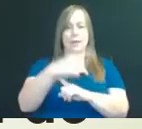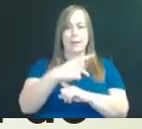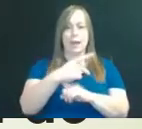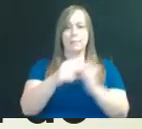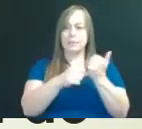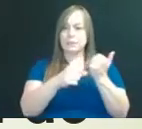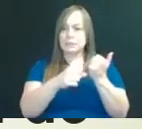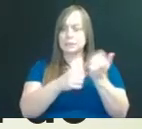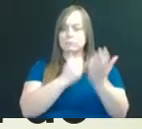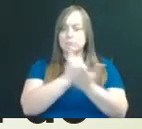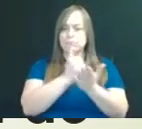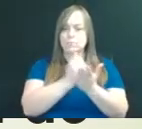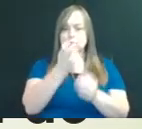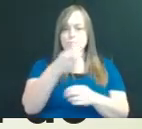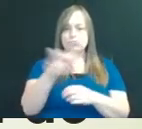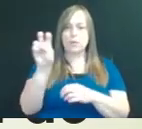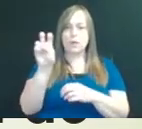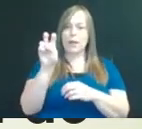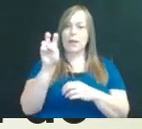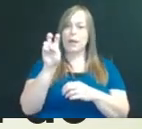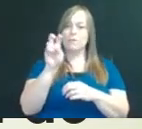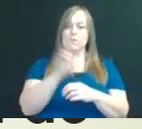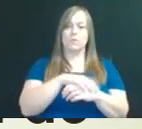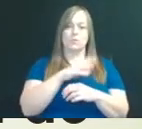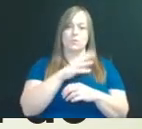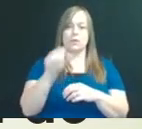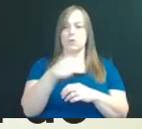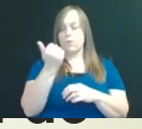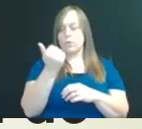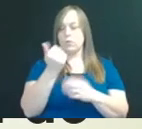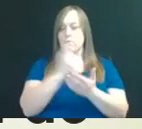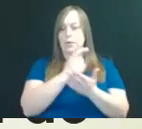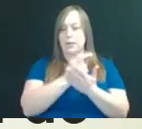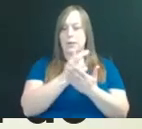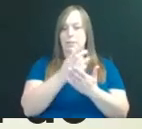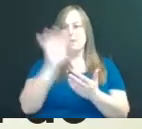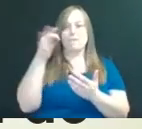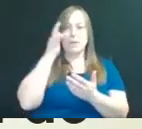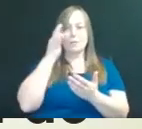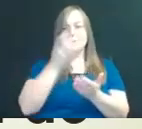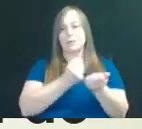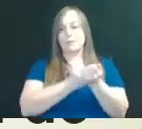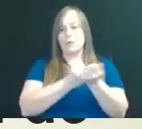with Tribal Voc Rehab agencies and with the federally-funded Independent Living Centers,